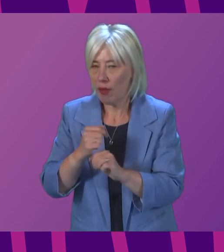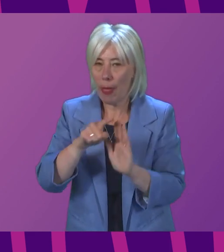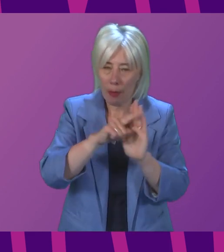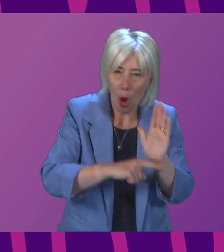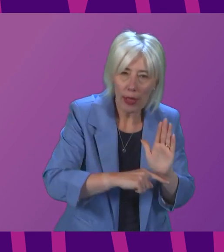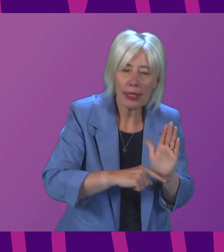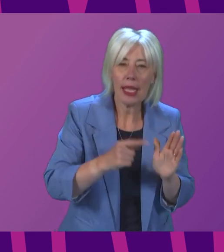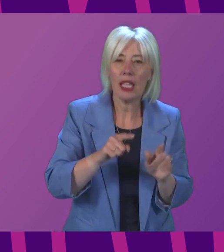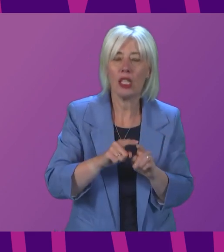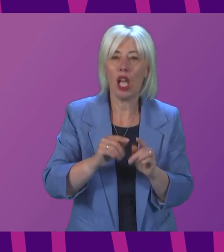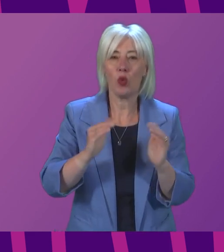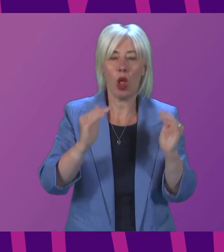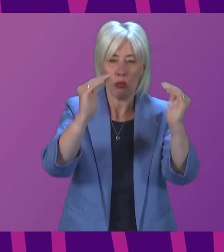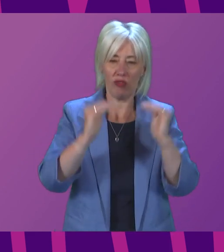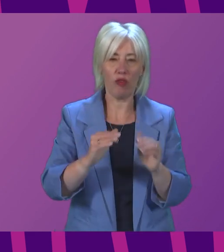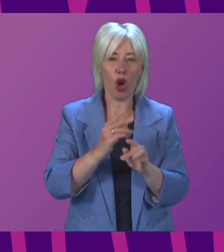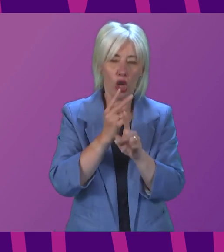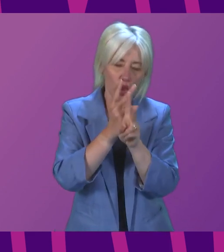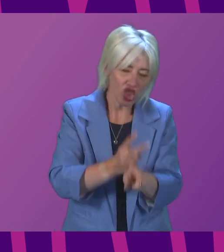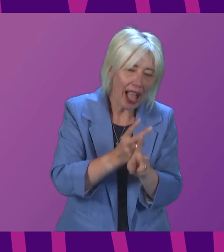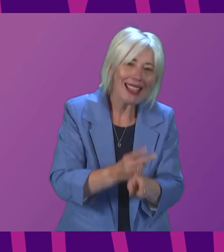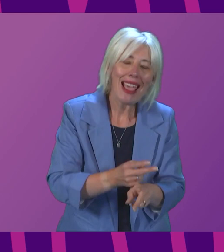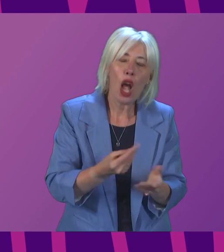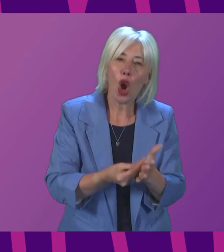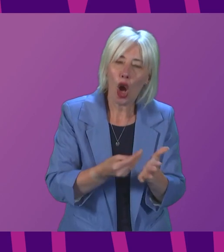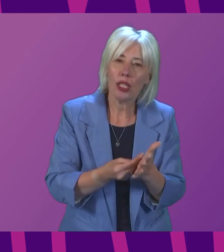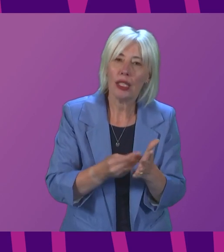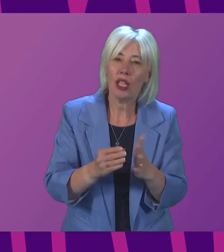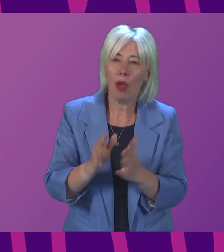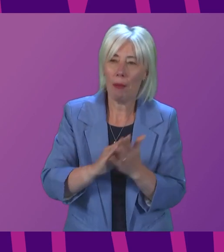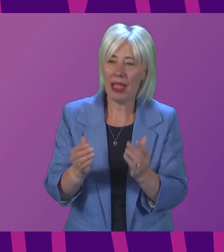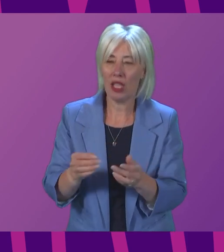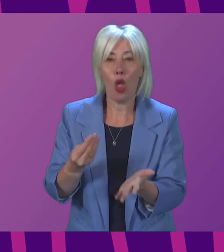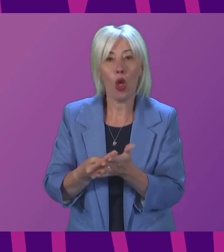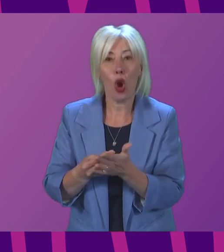our lower childcare costs, will reduce the net cost of bringing up a child in Scotland